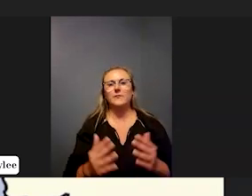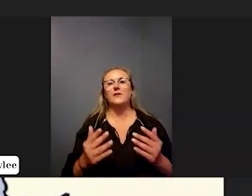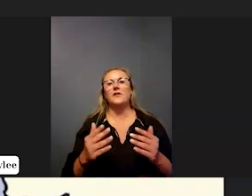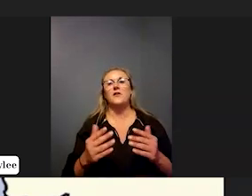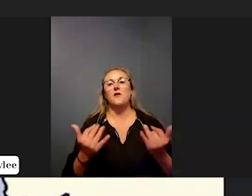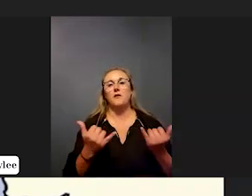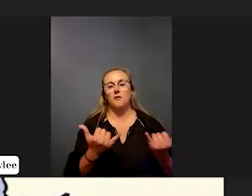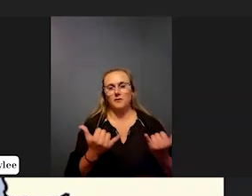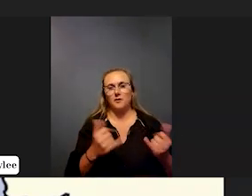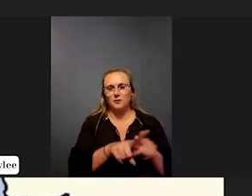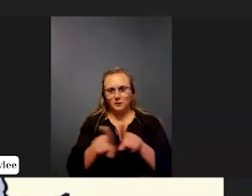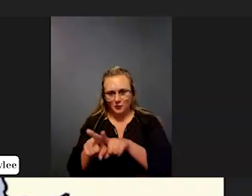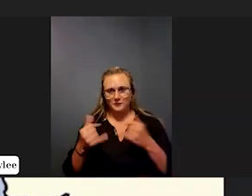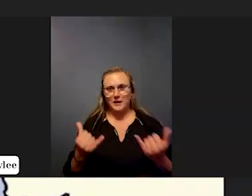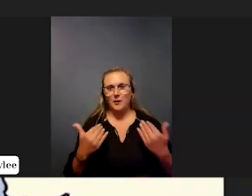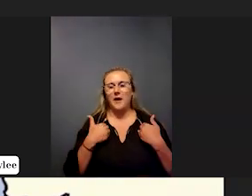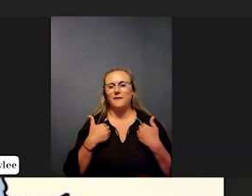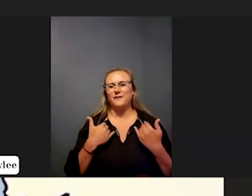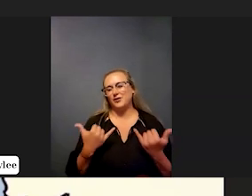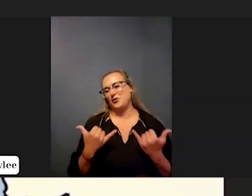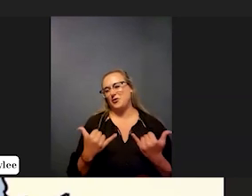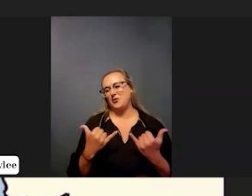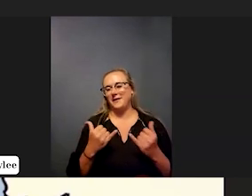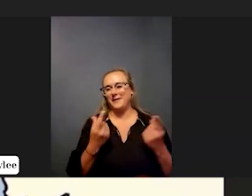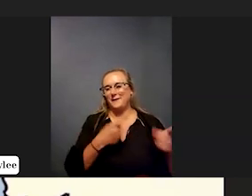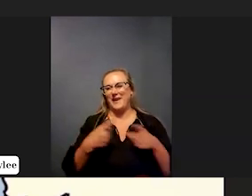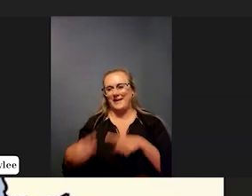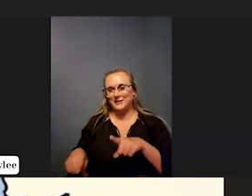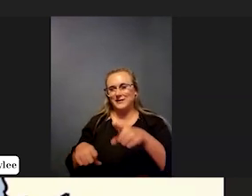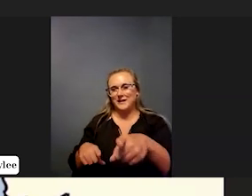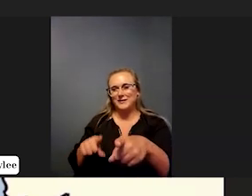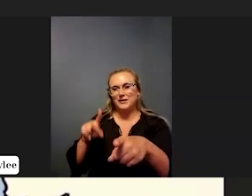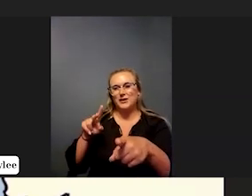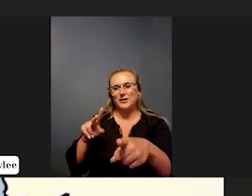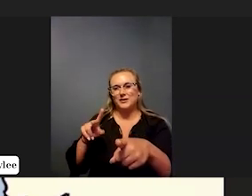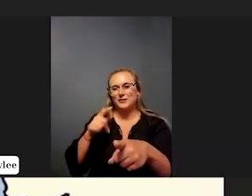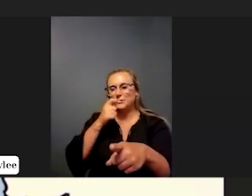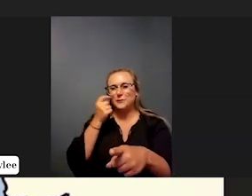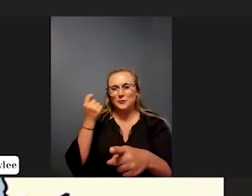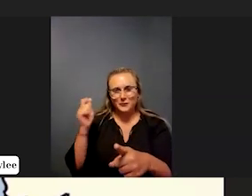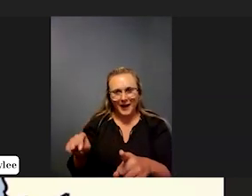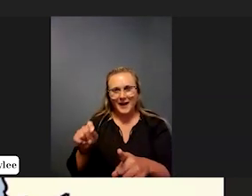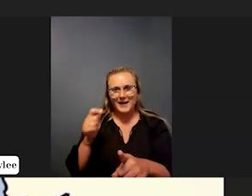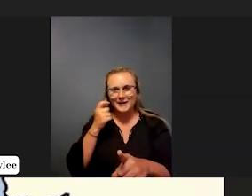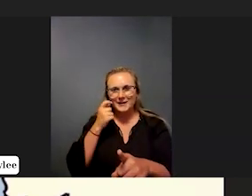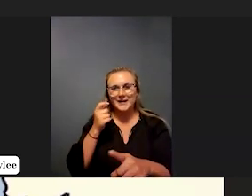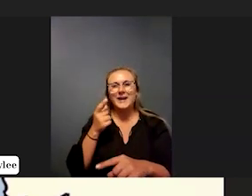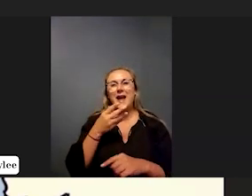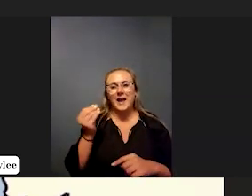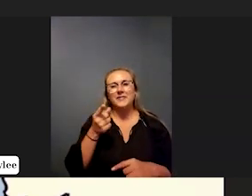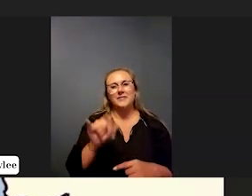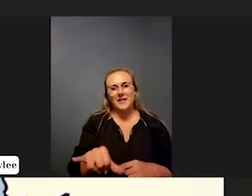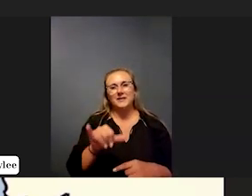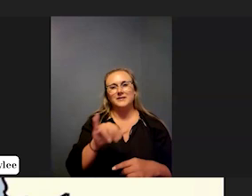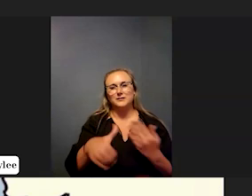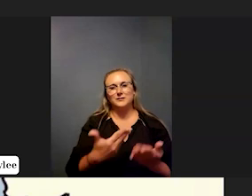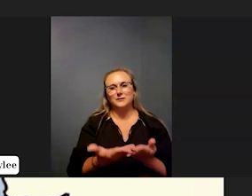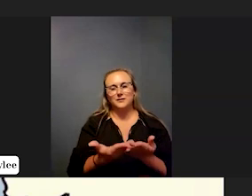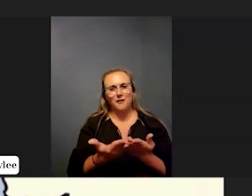I have a map of Ukraine, um, and all of the mineral and metal metal-genic resources of the um, country of Ukraine.